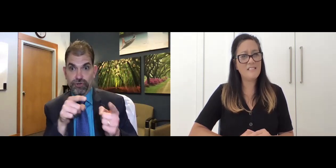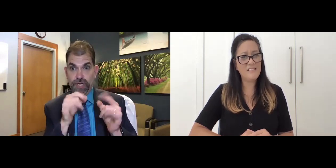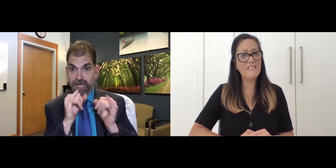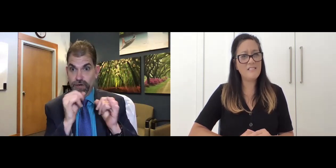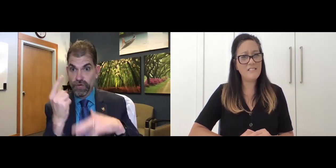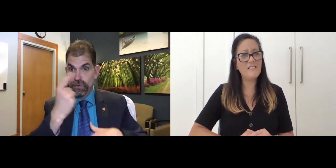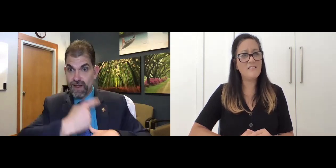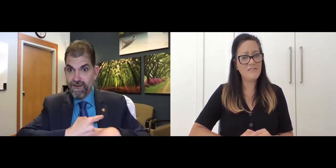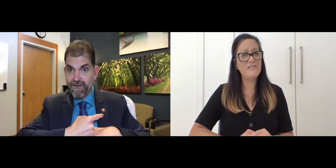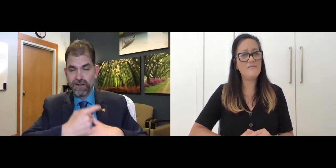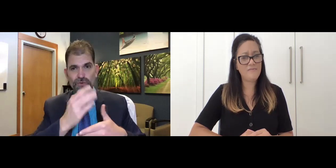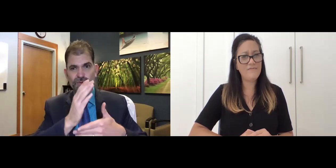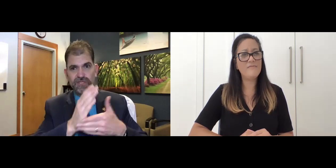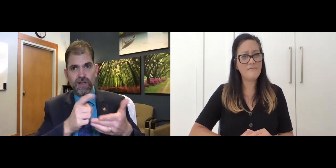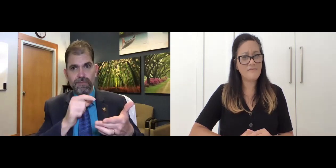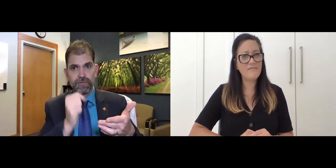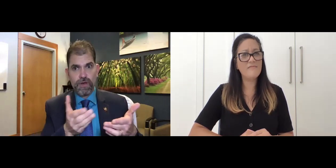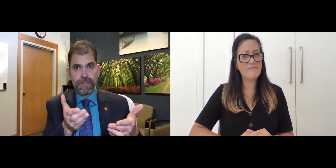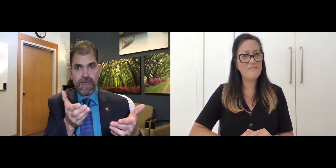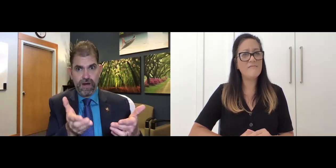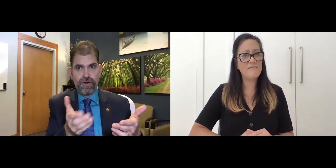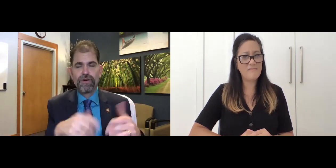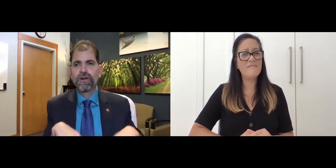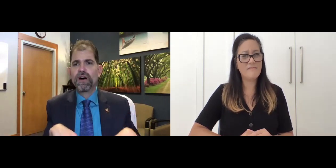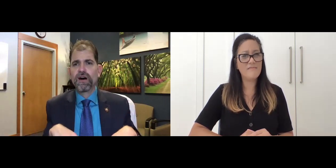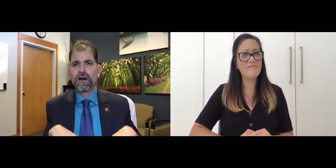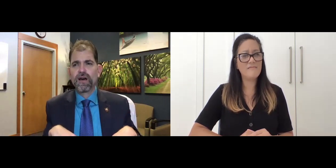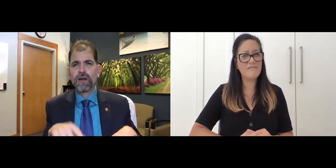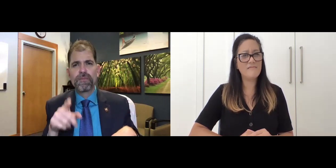that I didn't meet during the interview